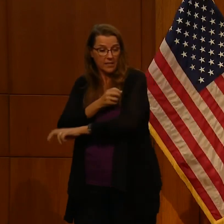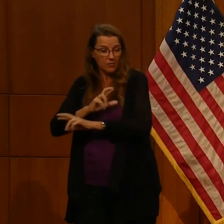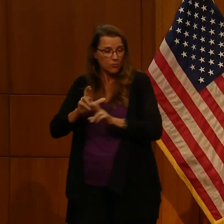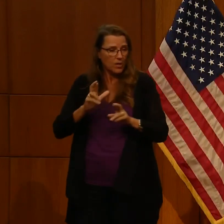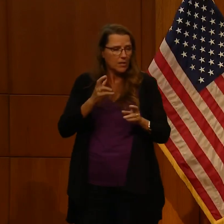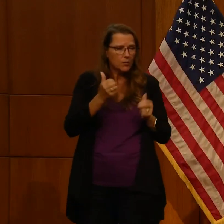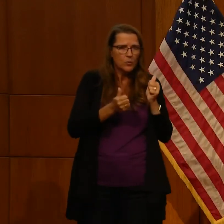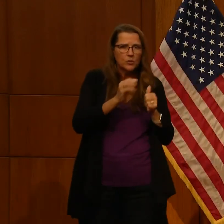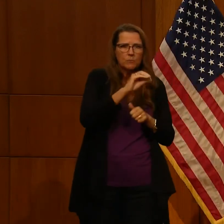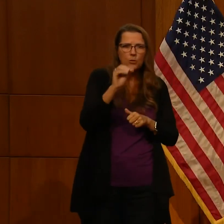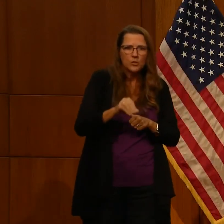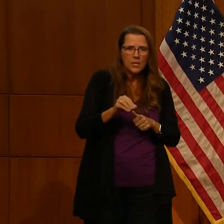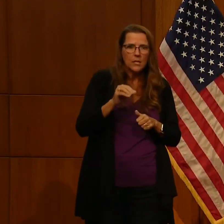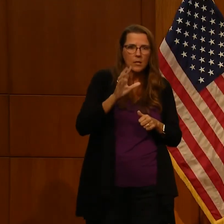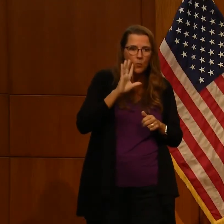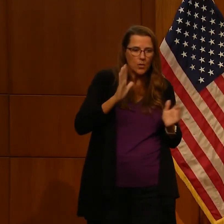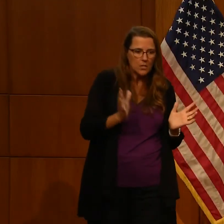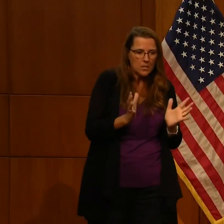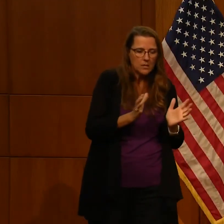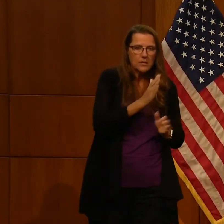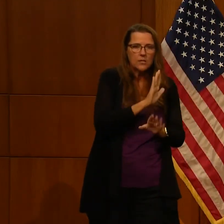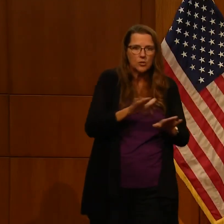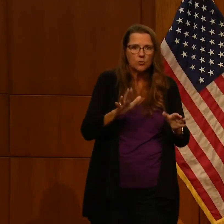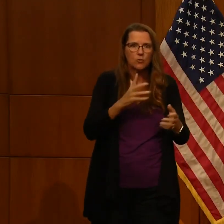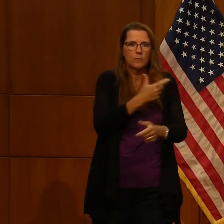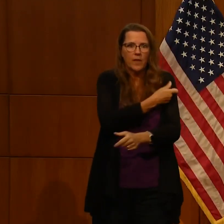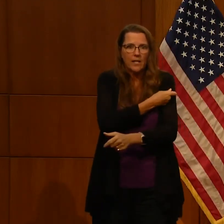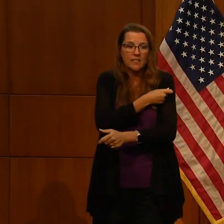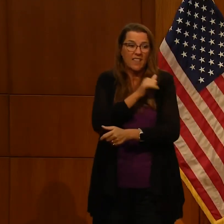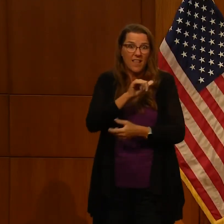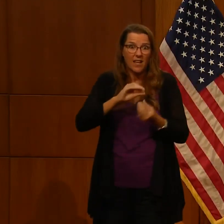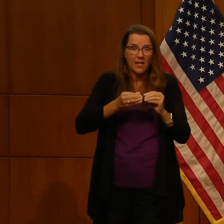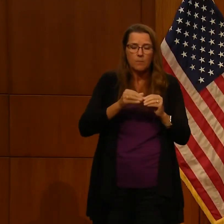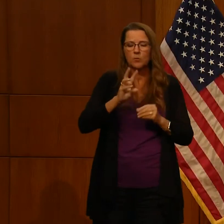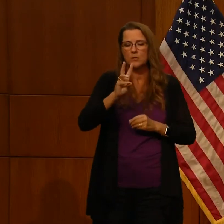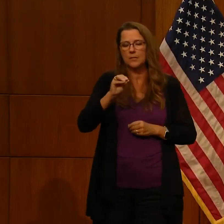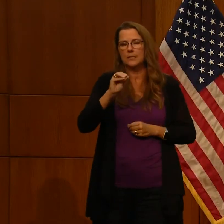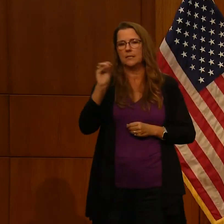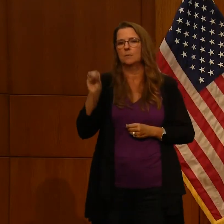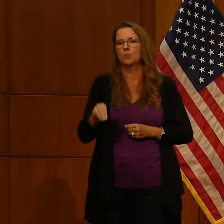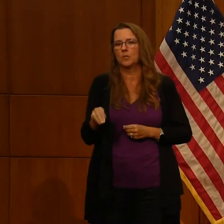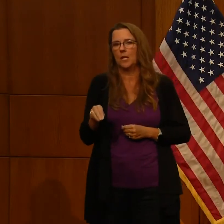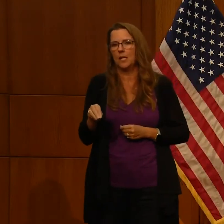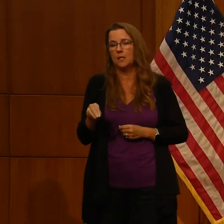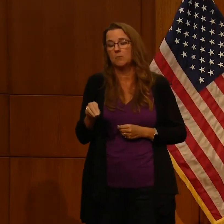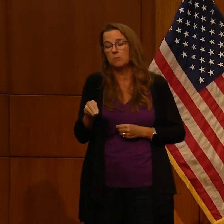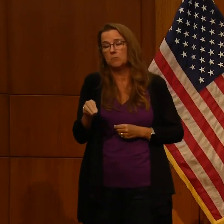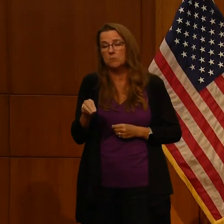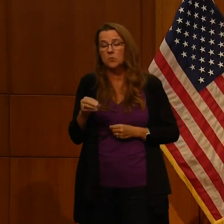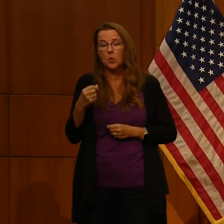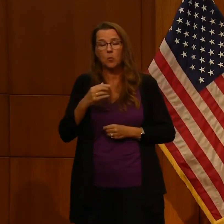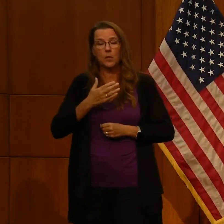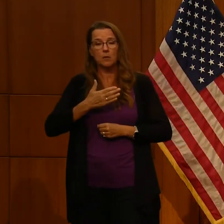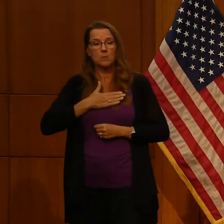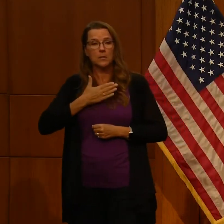CHILDREN. TO BE VACCINATED. IT